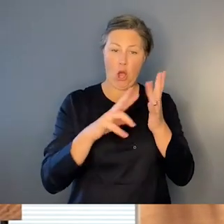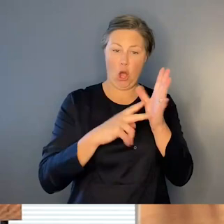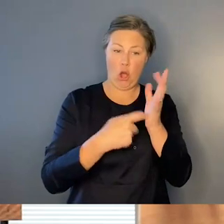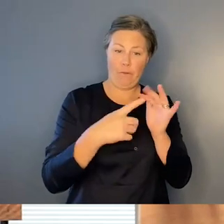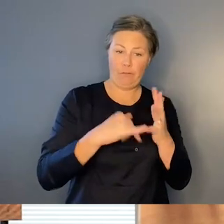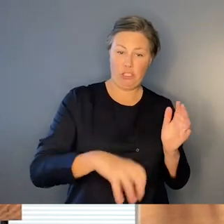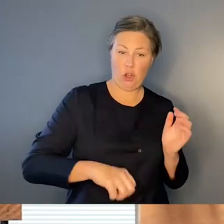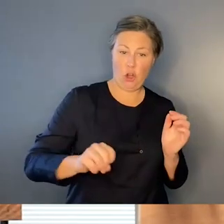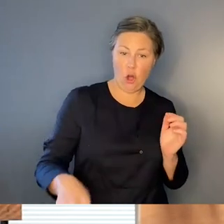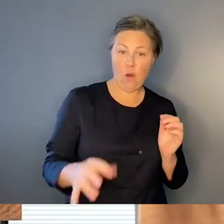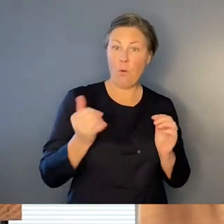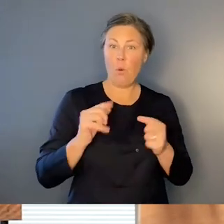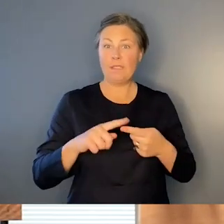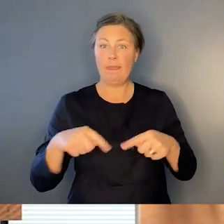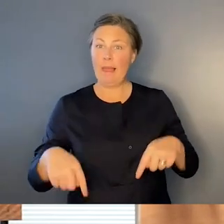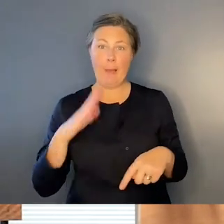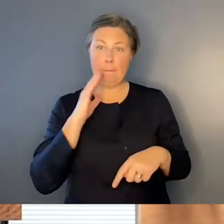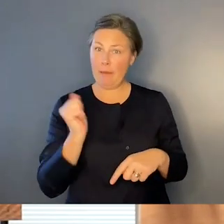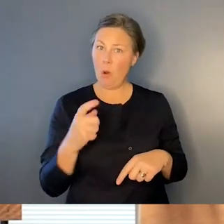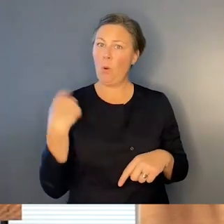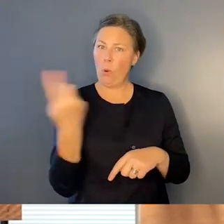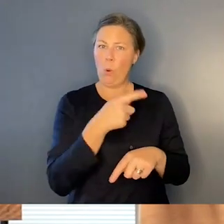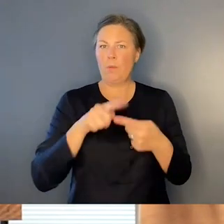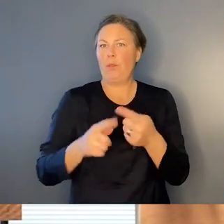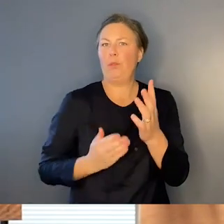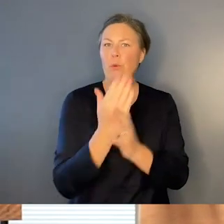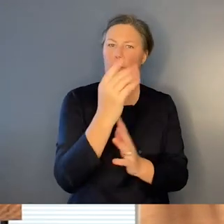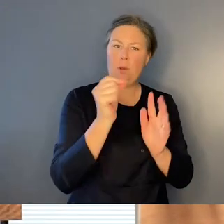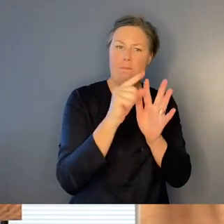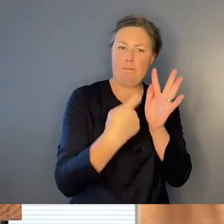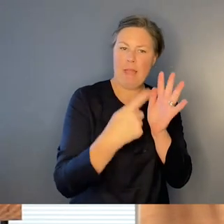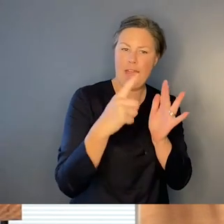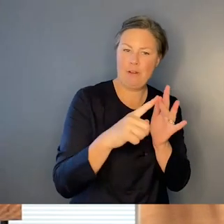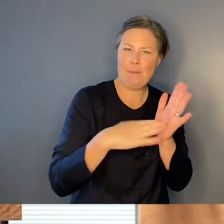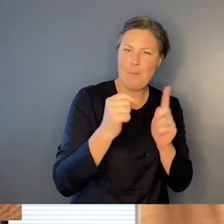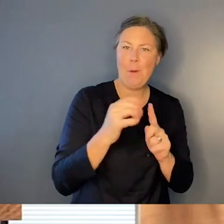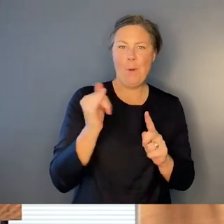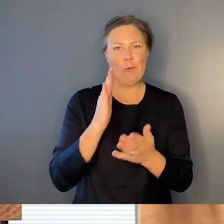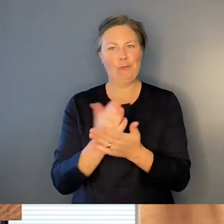Everyone deserves a healthy transition to menopause. So, please make use of the resources available and consult